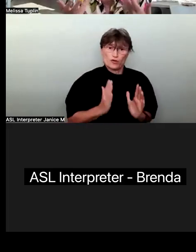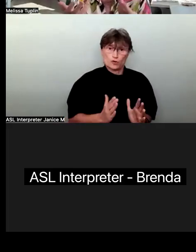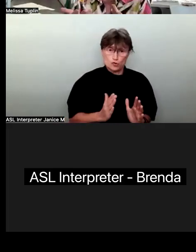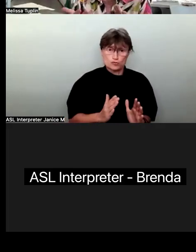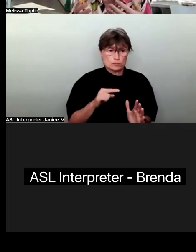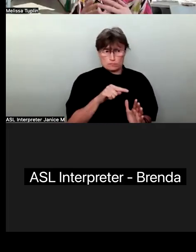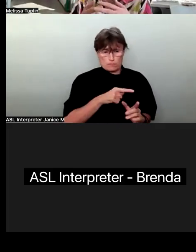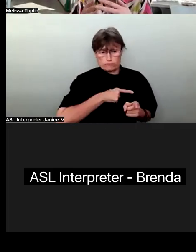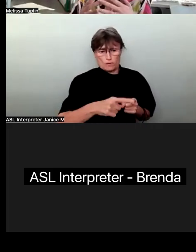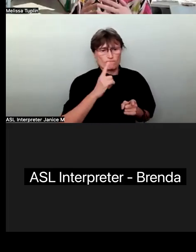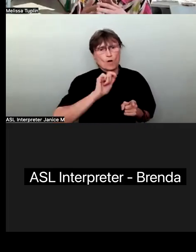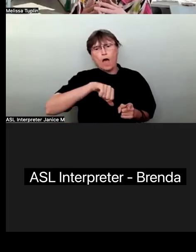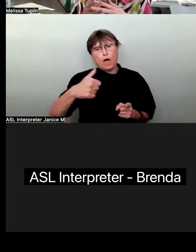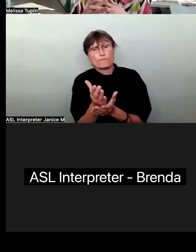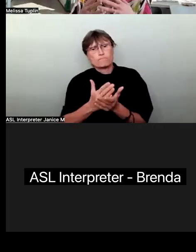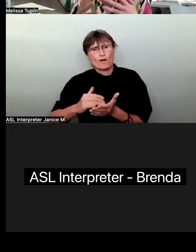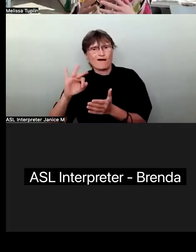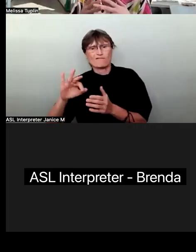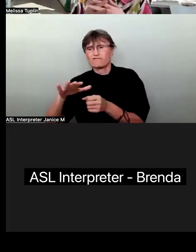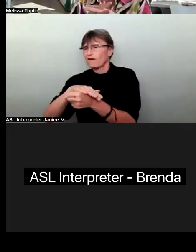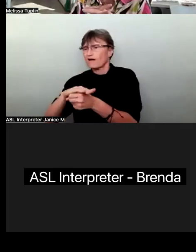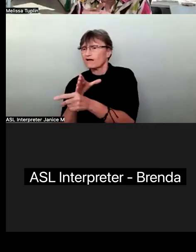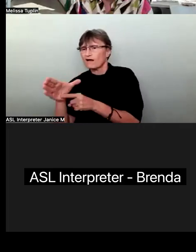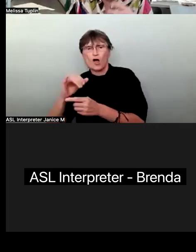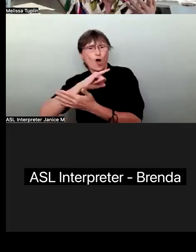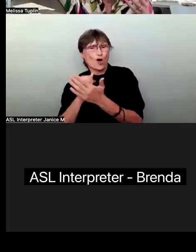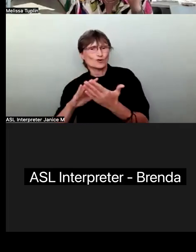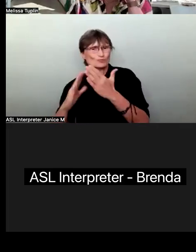Be specific about how your work contributes to Calgary. Again,